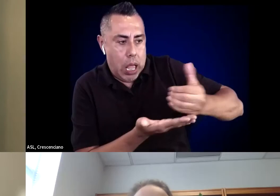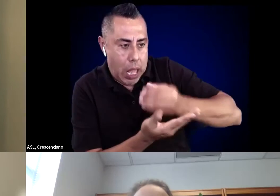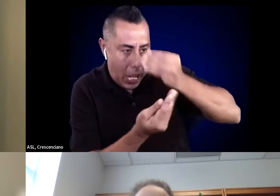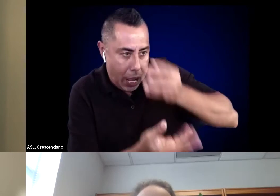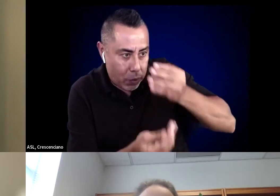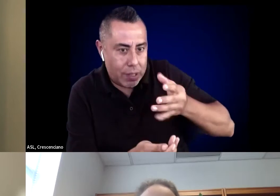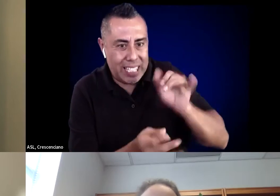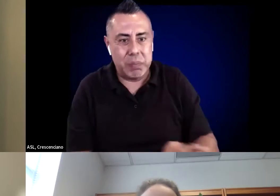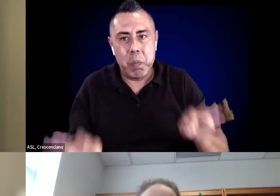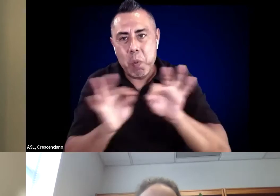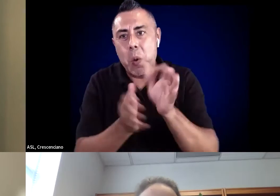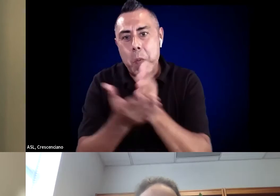Annabelle Lolinco (she/her): Thank you, Rebecca.